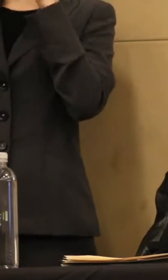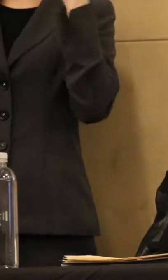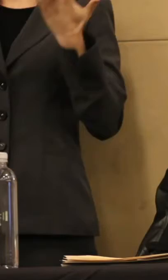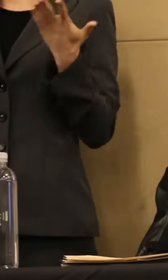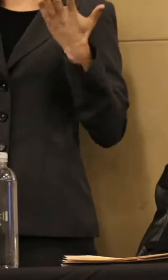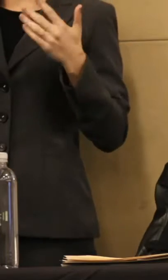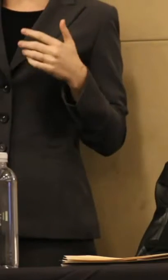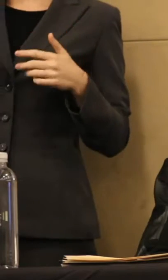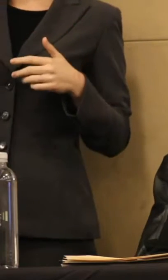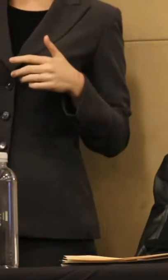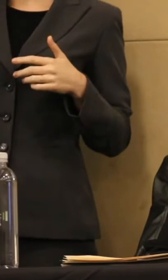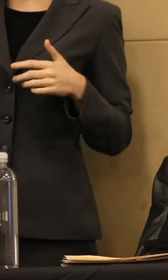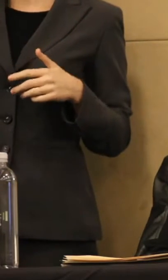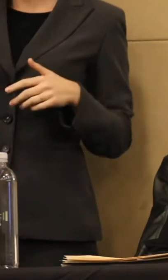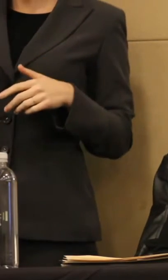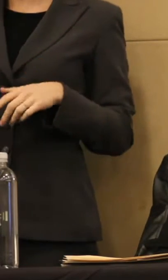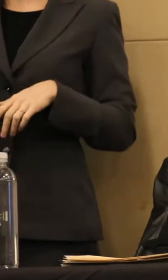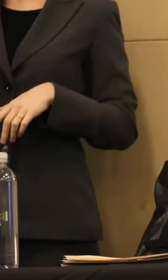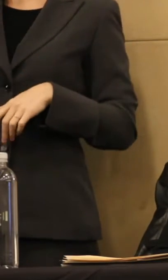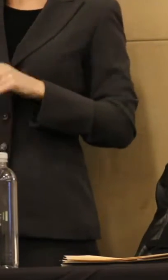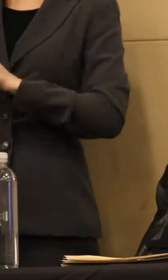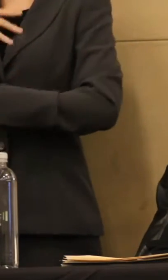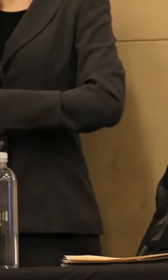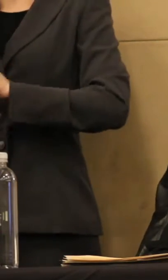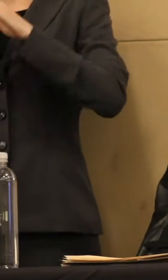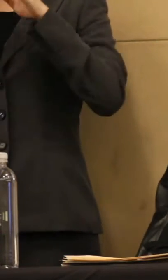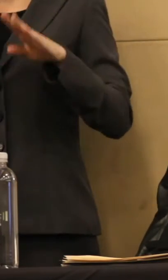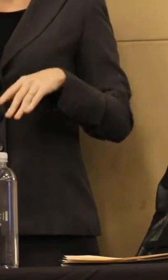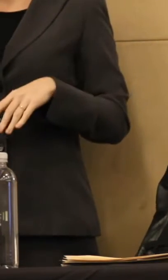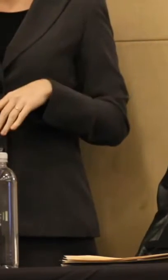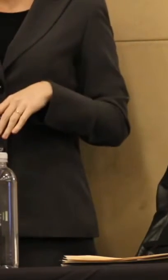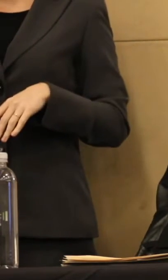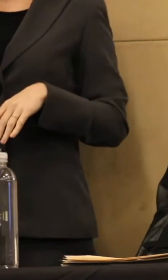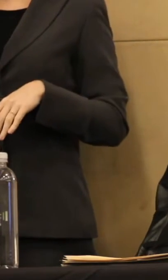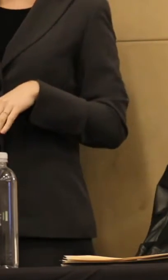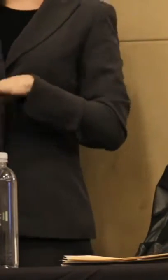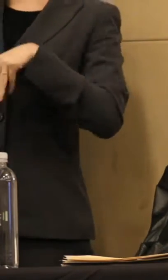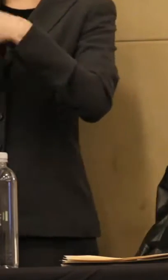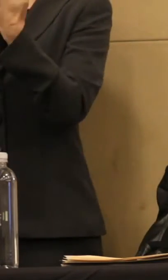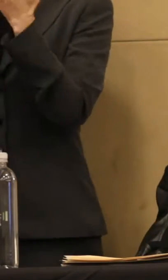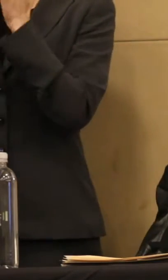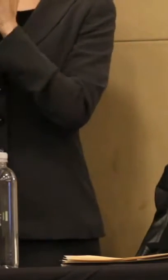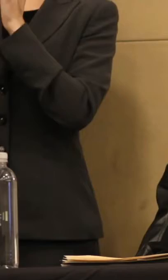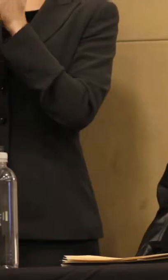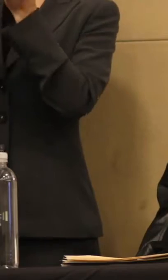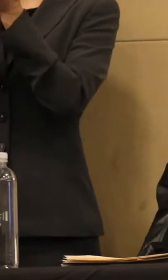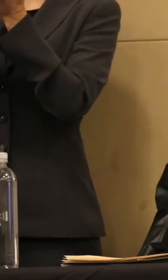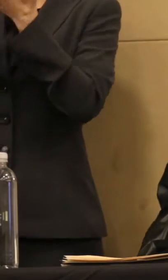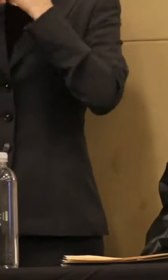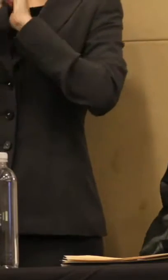House to provide technical assistance to make those changes, turn them into reality.